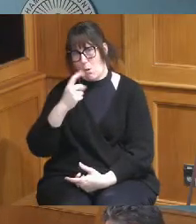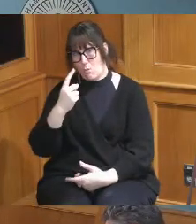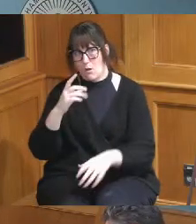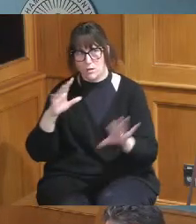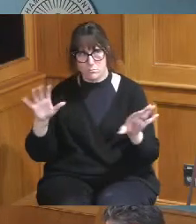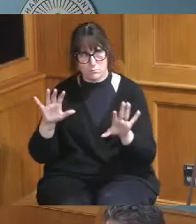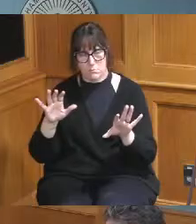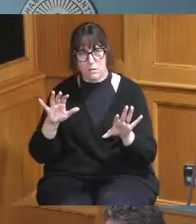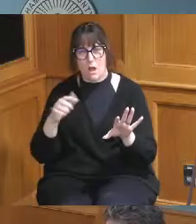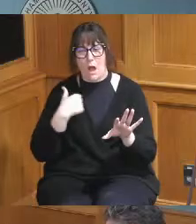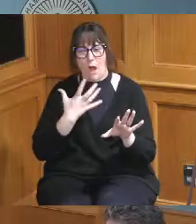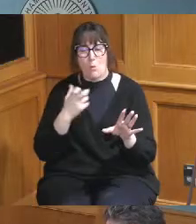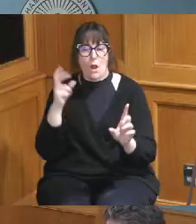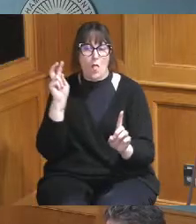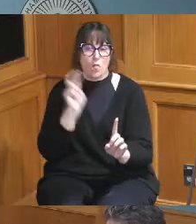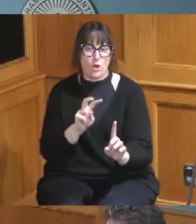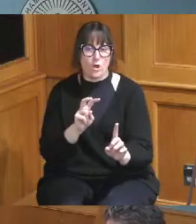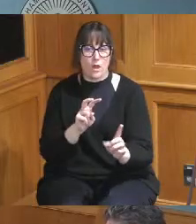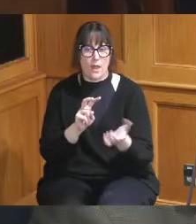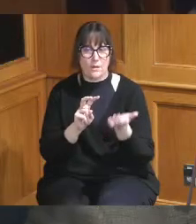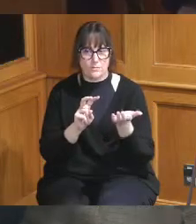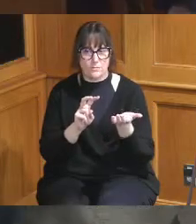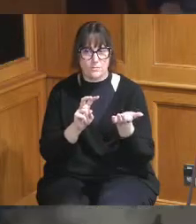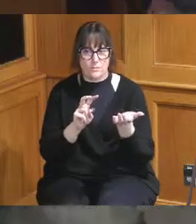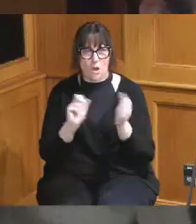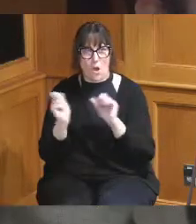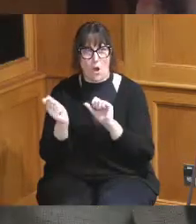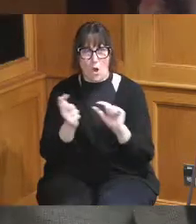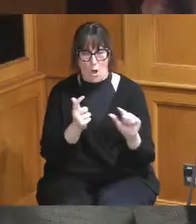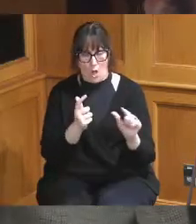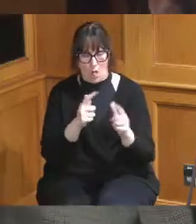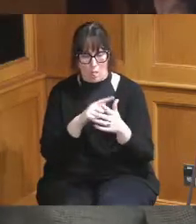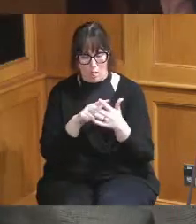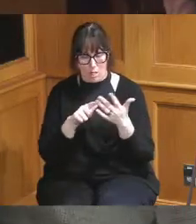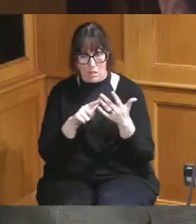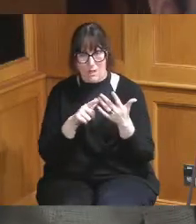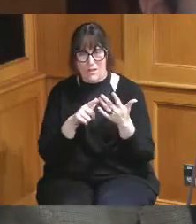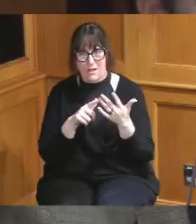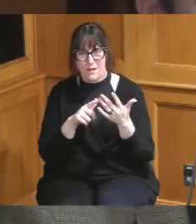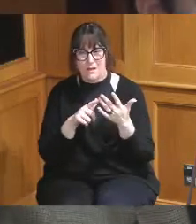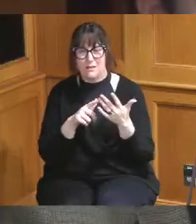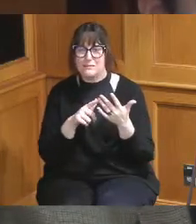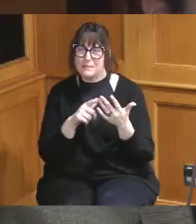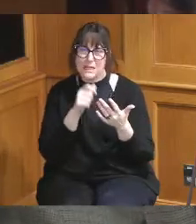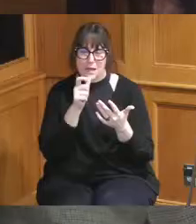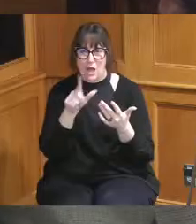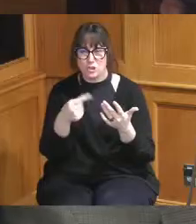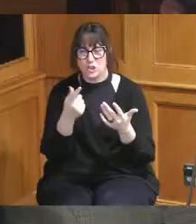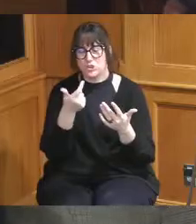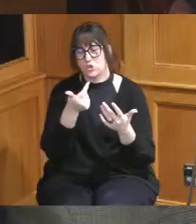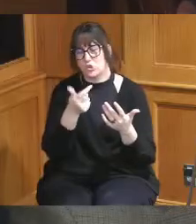like to look at just all those things except for us just running with grants cuz we just we won't